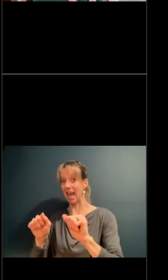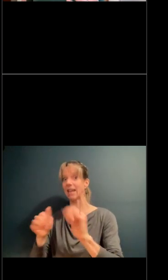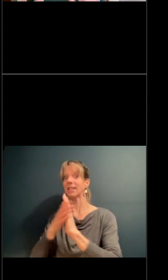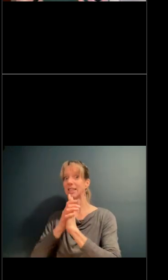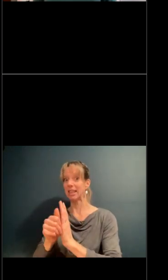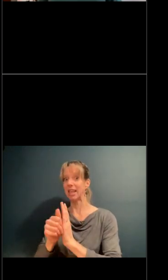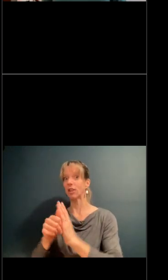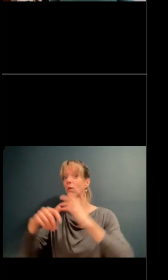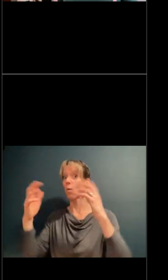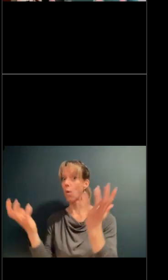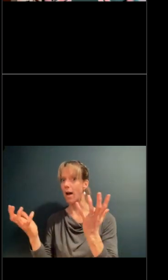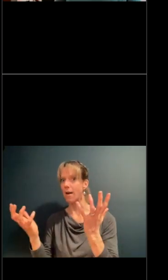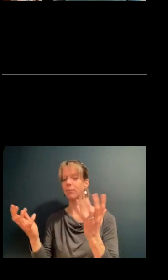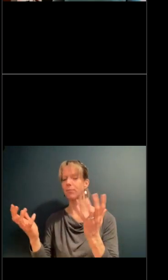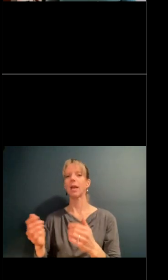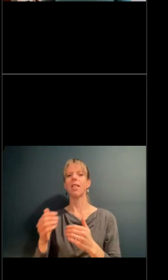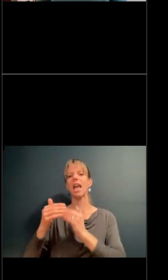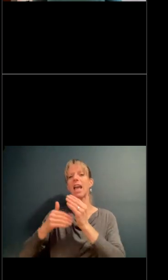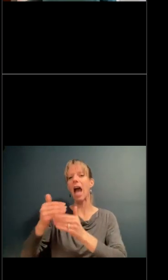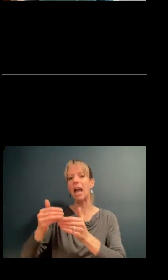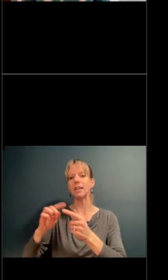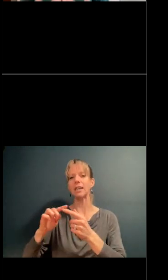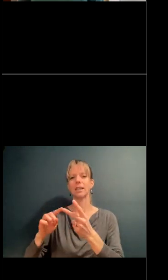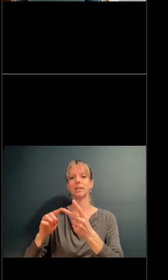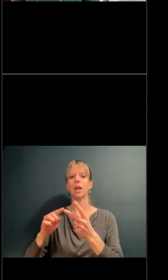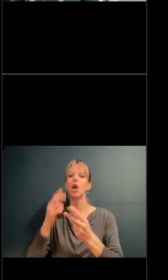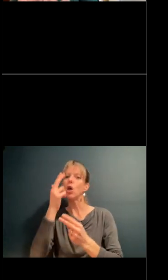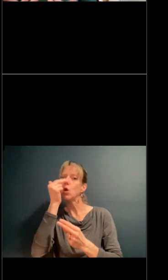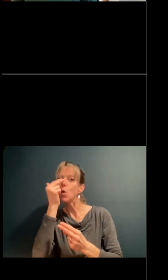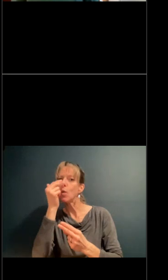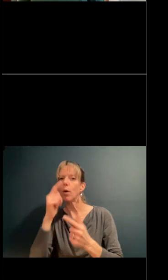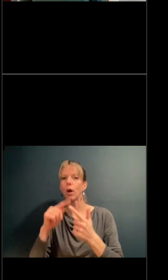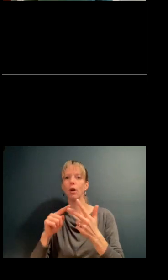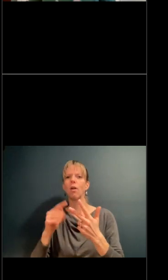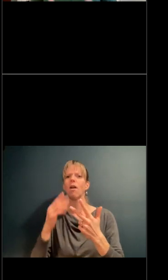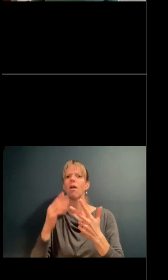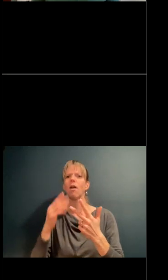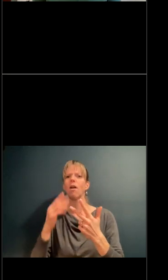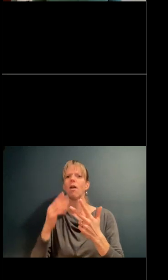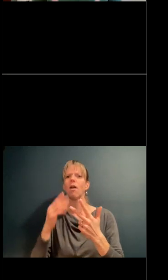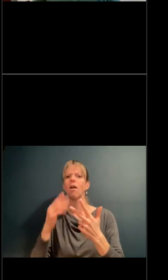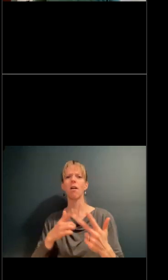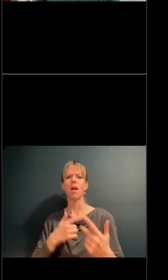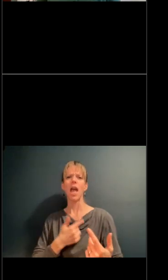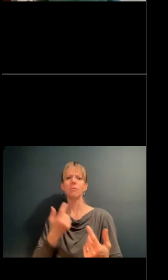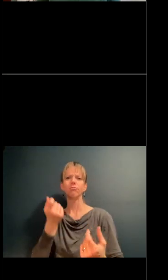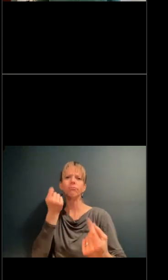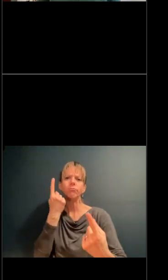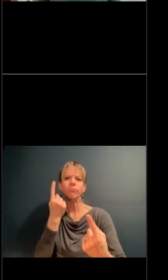like kindness, humor, gratitude, empathy, optimism, courage.